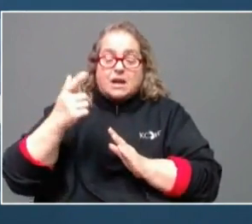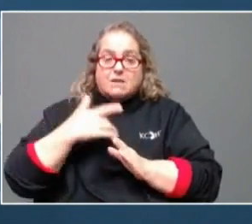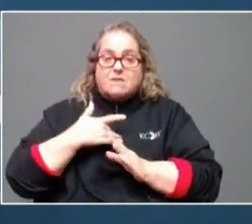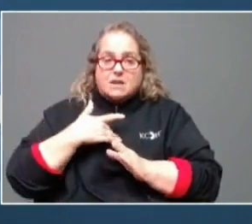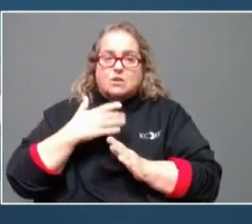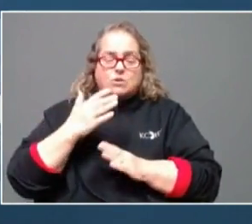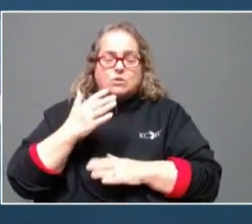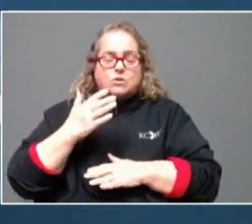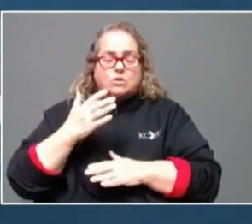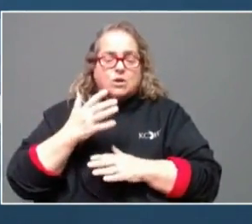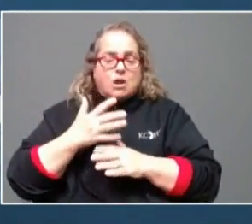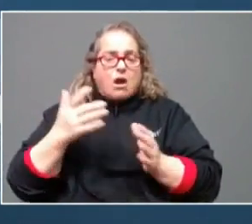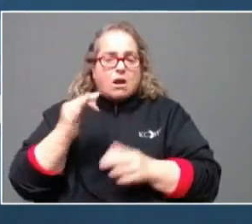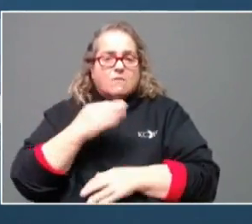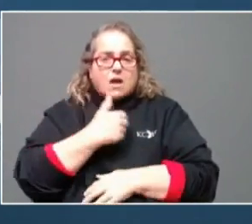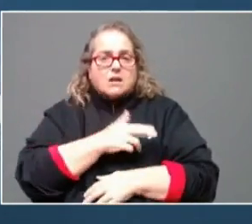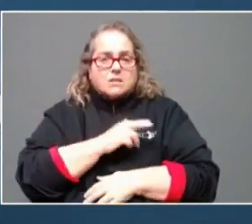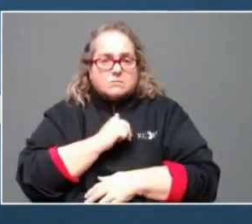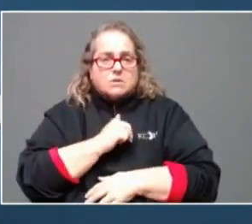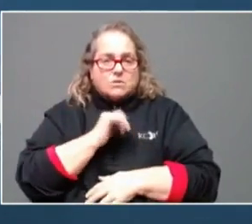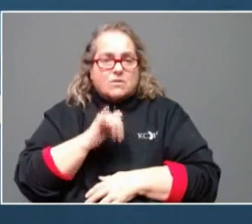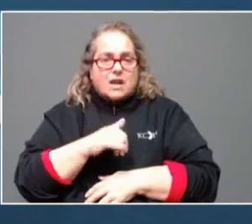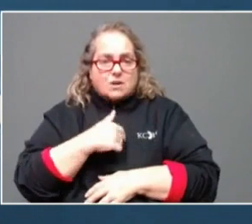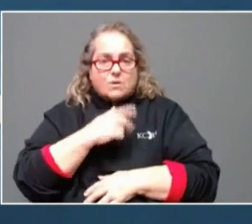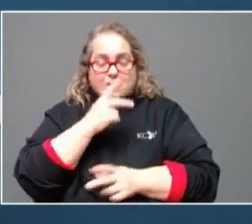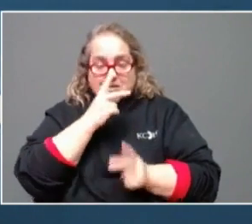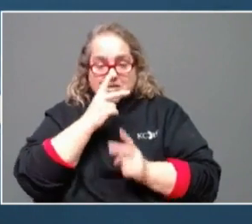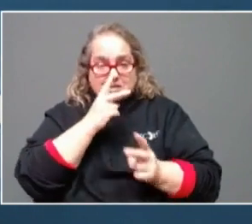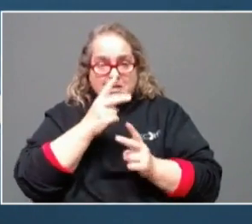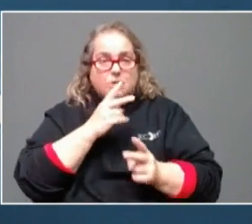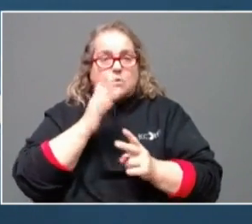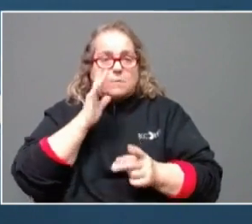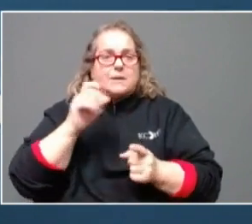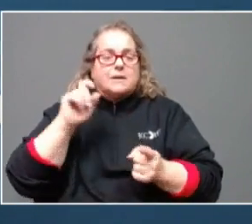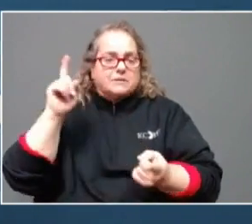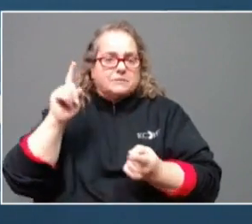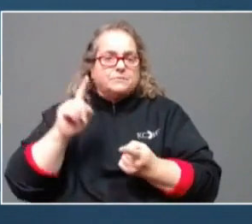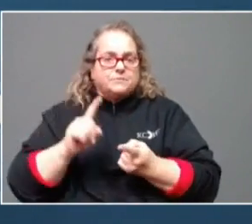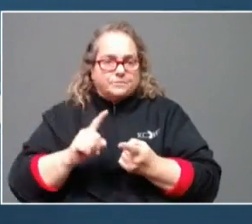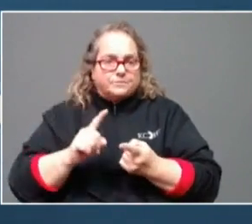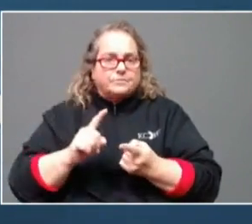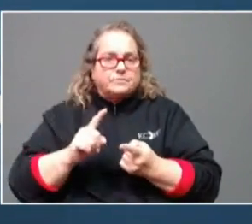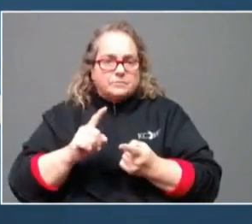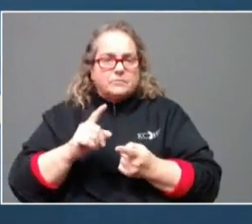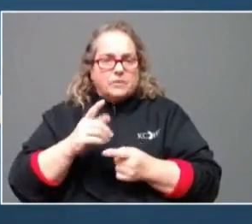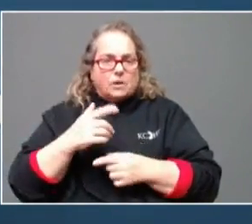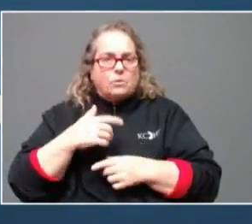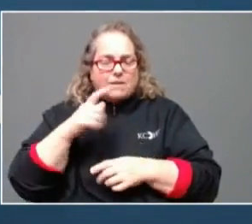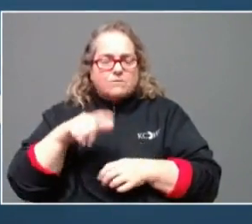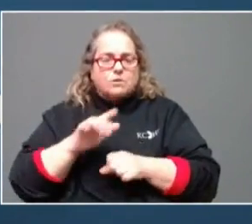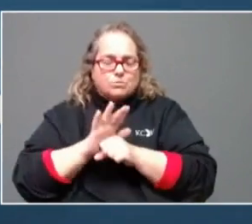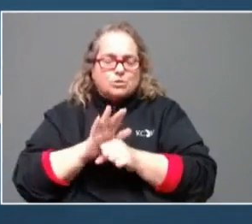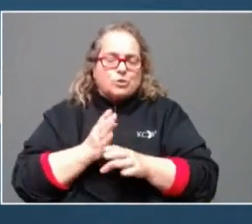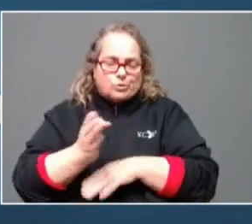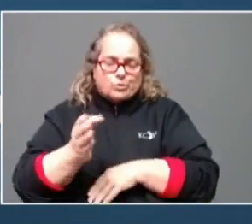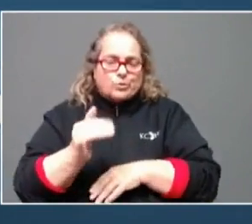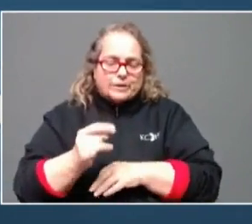hospitalization that we're going to be seeing is baked in and we've got to push through it steve any addition.